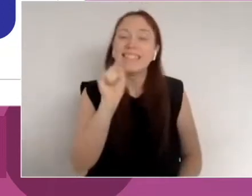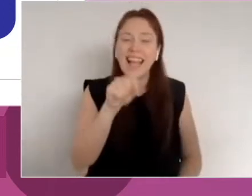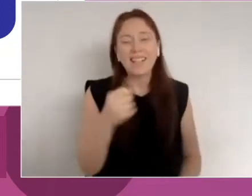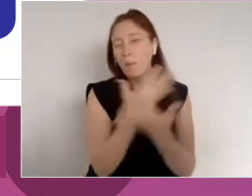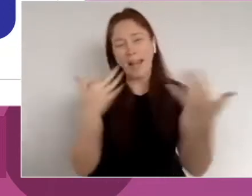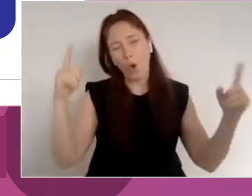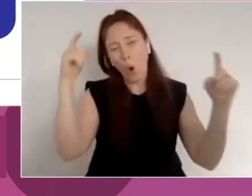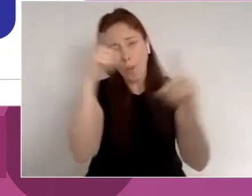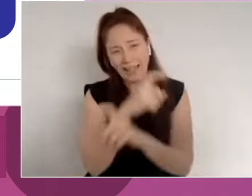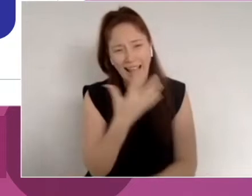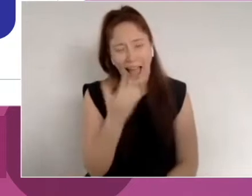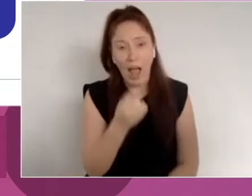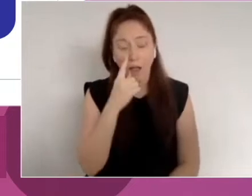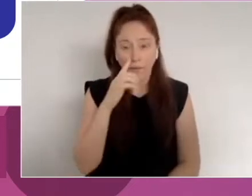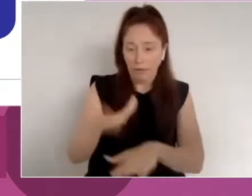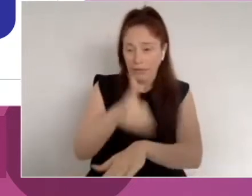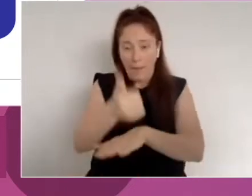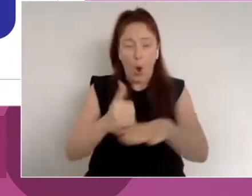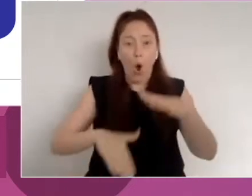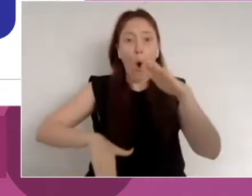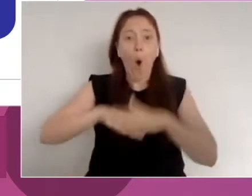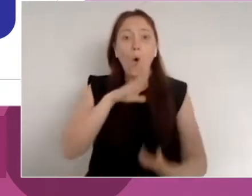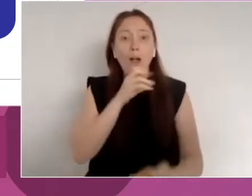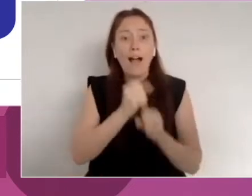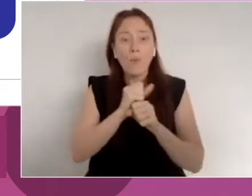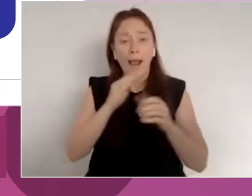together a whole of Government approach. I think that the flip side of complication